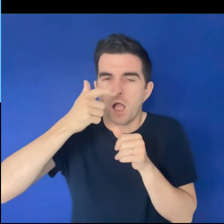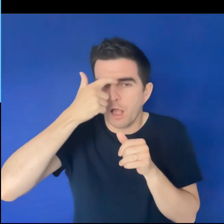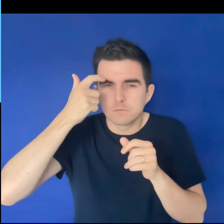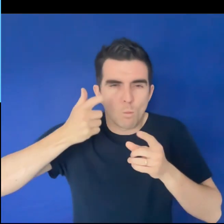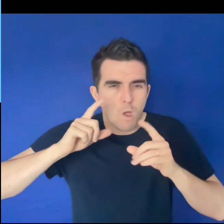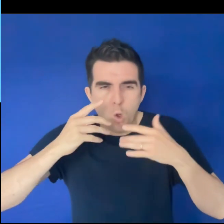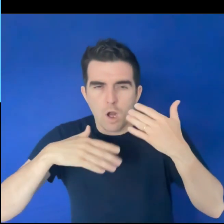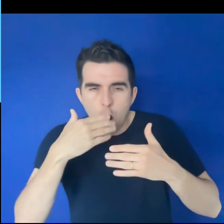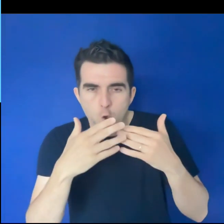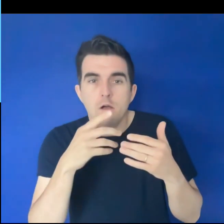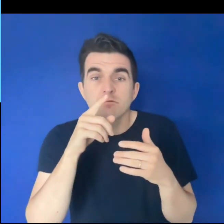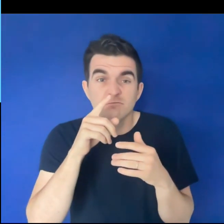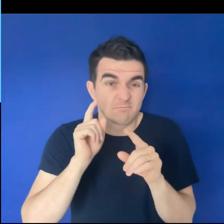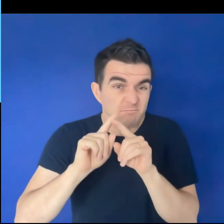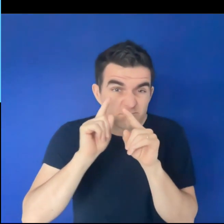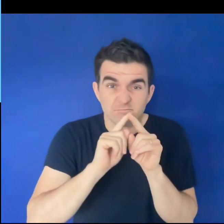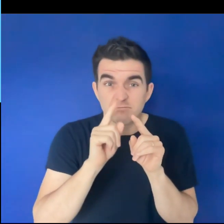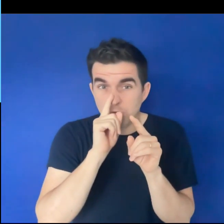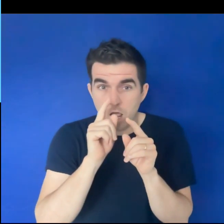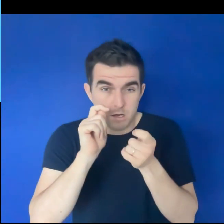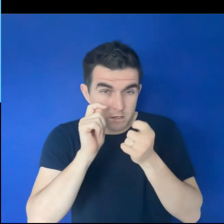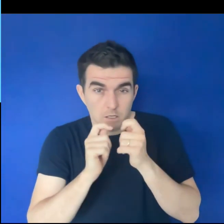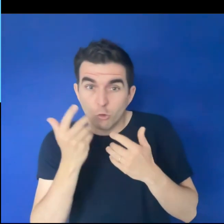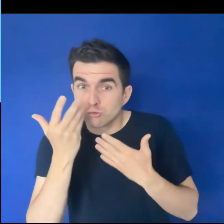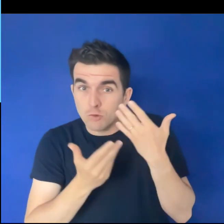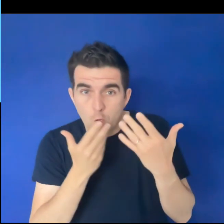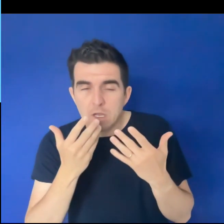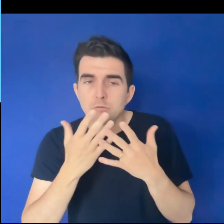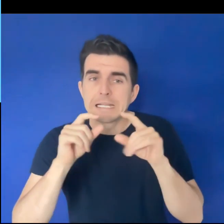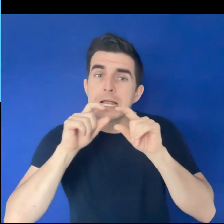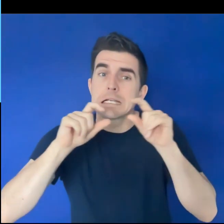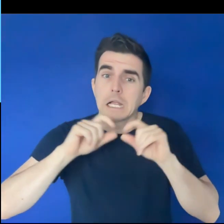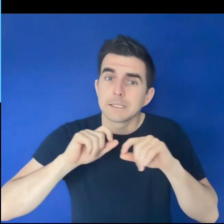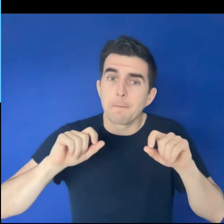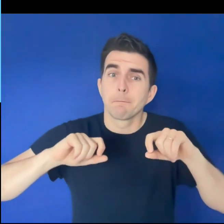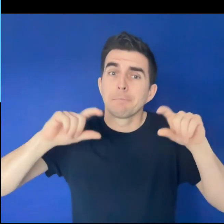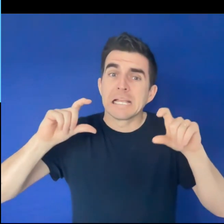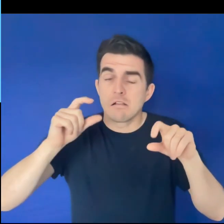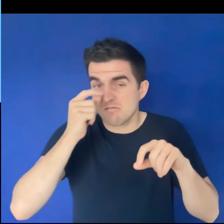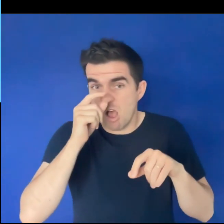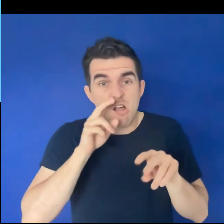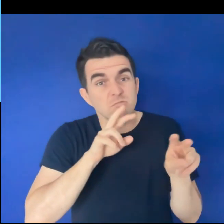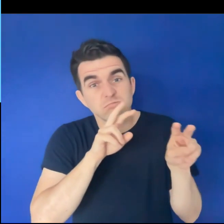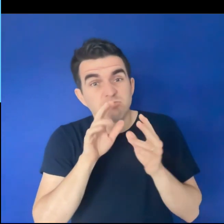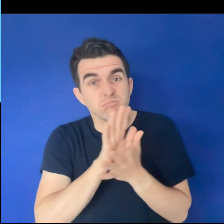Dawnfolk is also a narrative game, where you can reshape the story. The text is big,